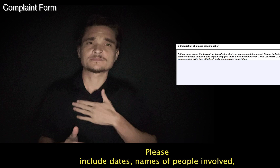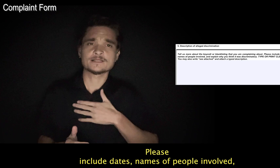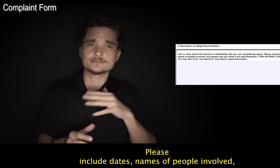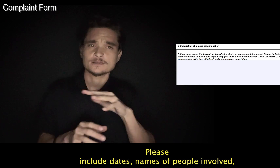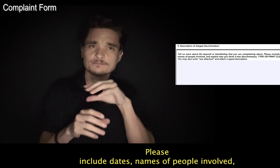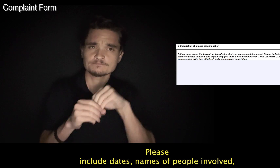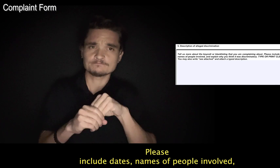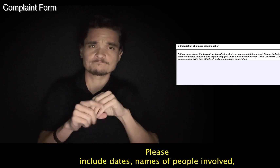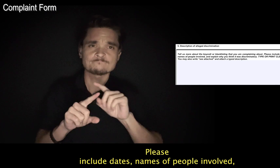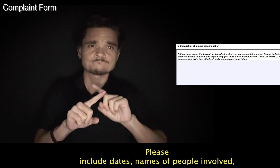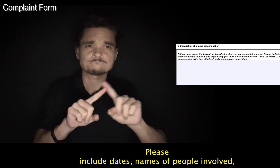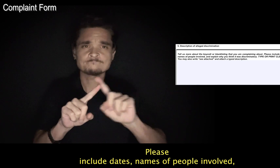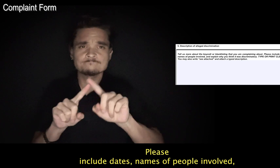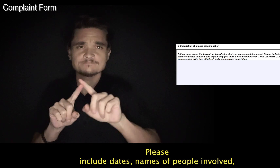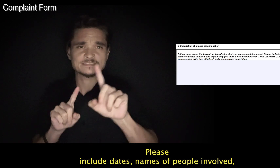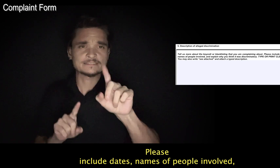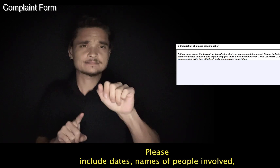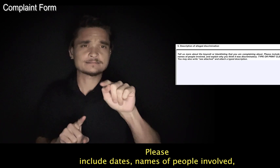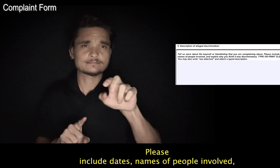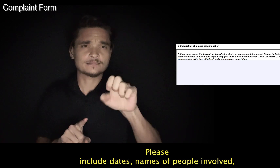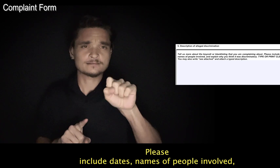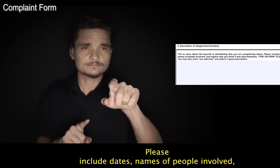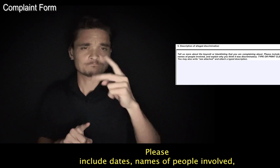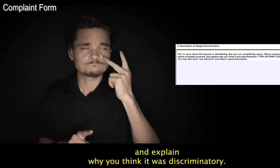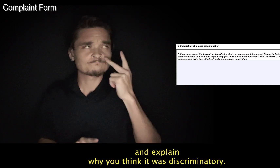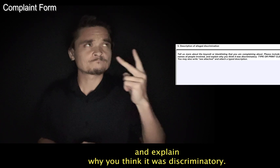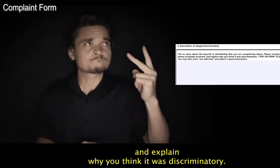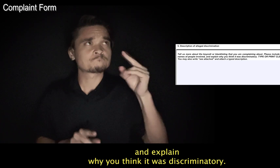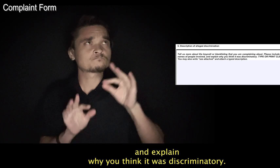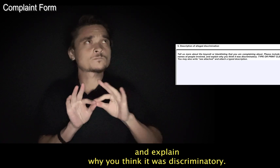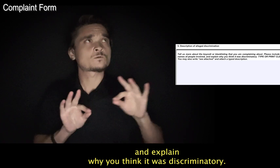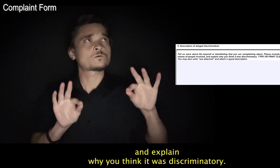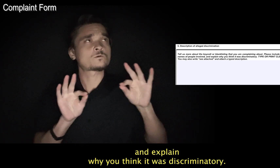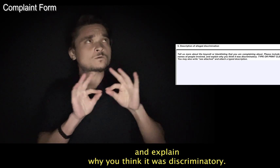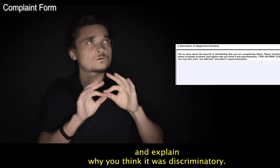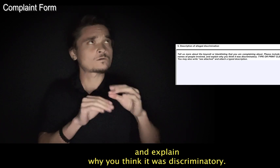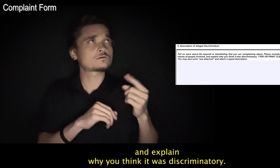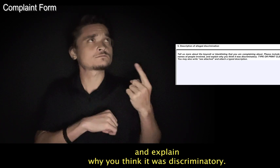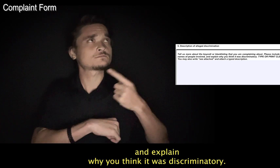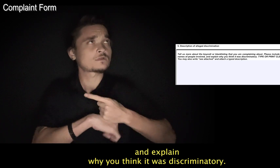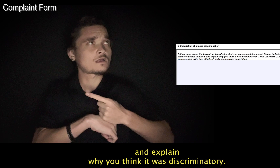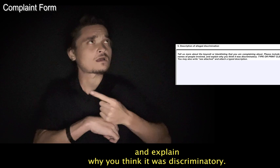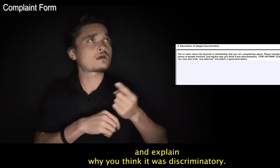Please include dates, names of people involved, and explain why you think it was discriminatory.